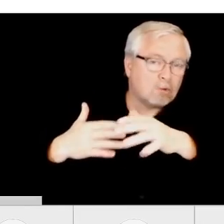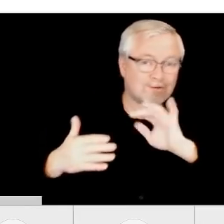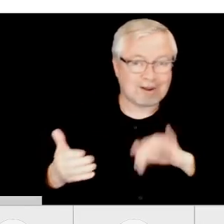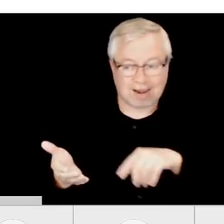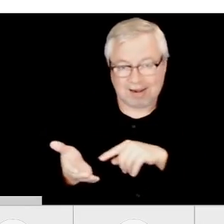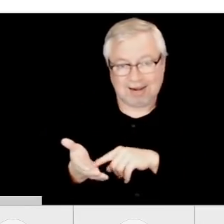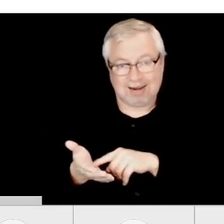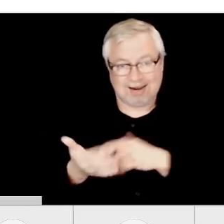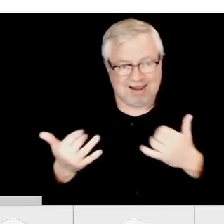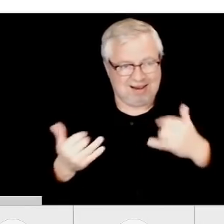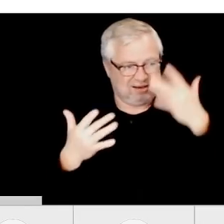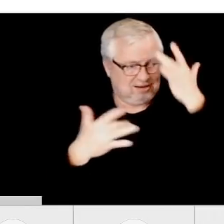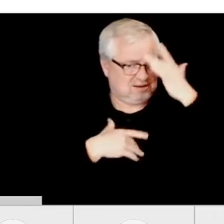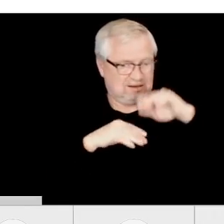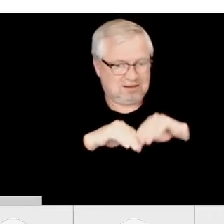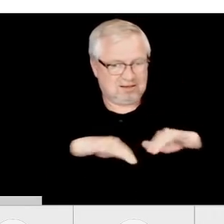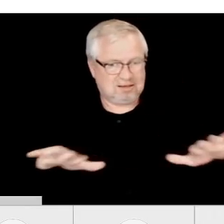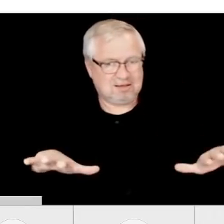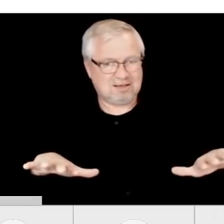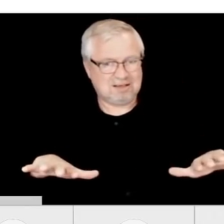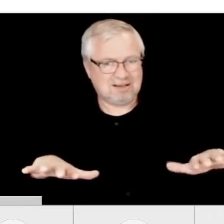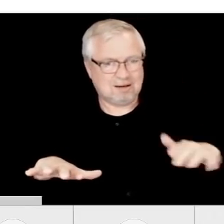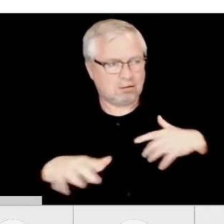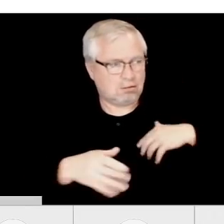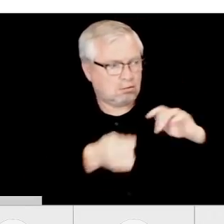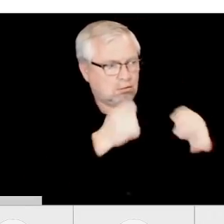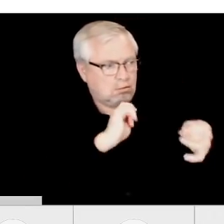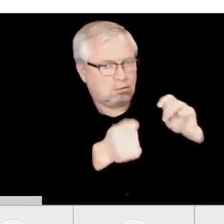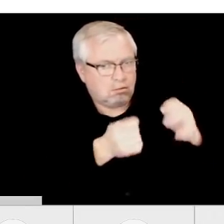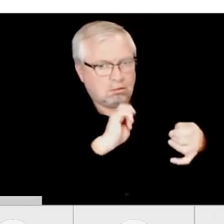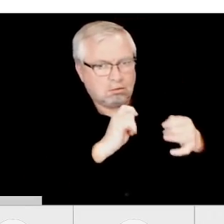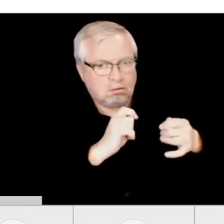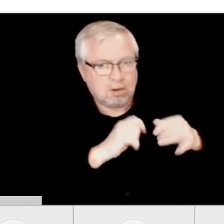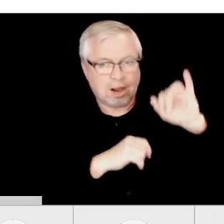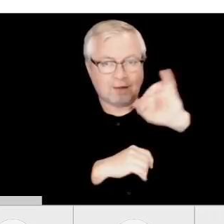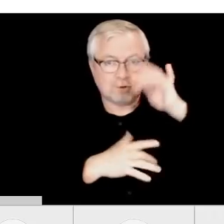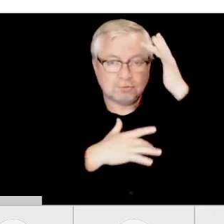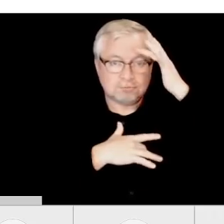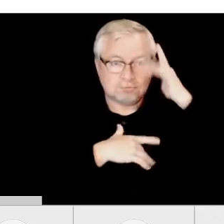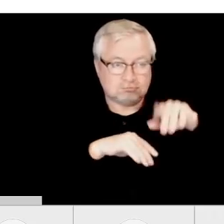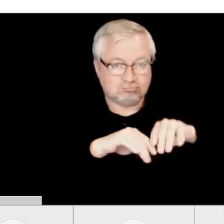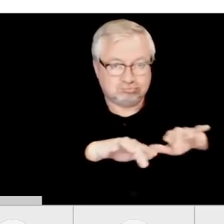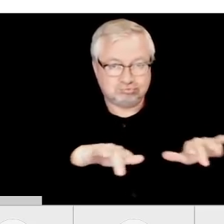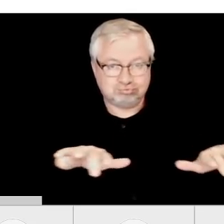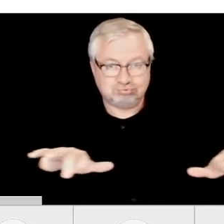Incubation infection periods, transmission dynamics, et cetera.